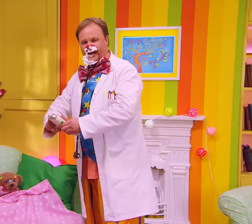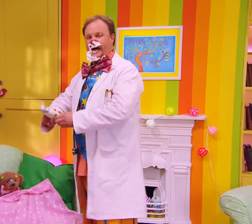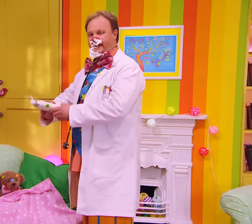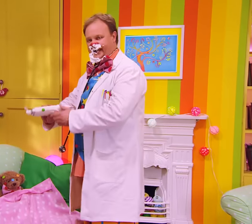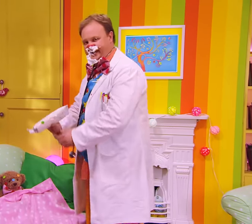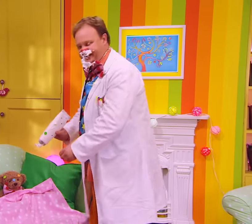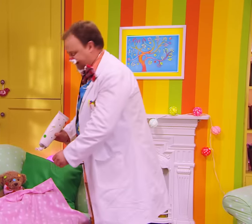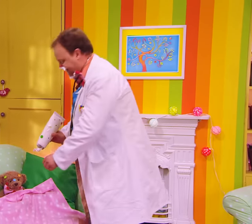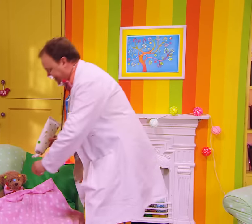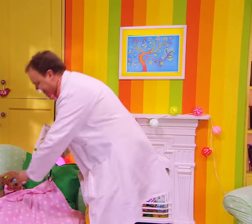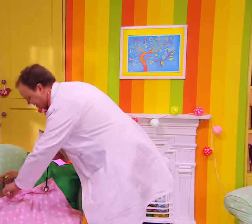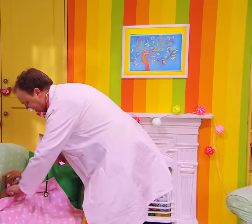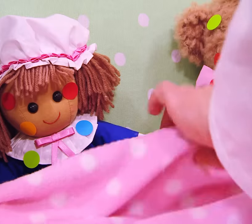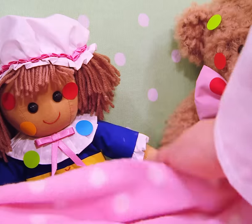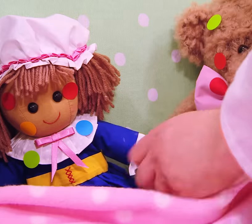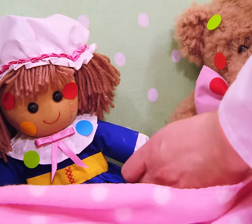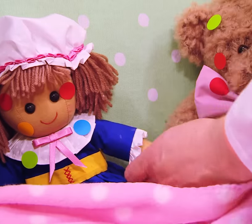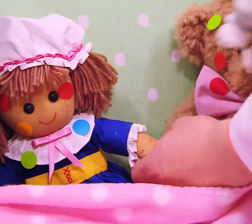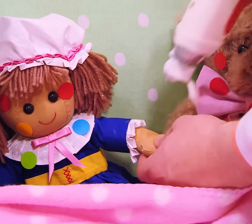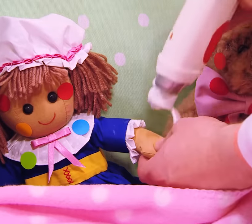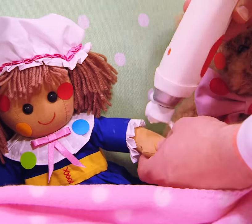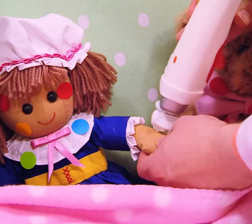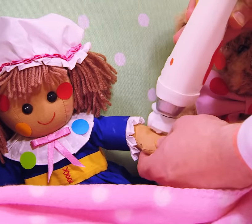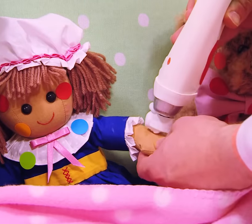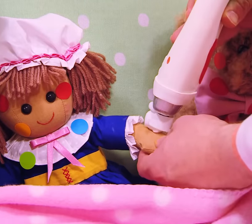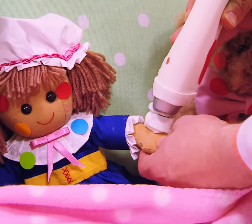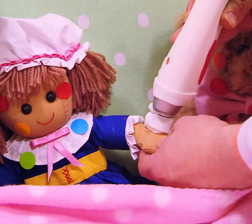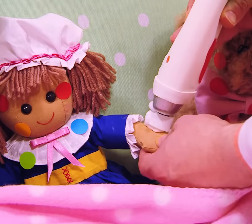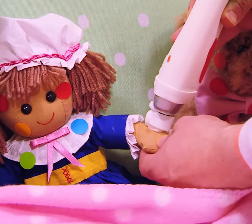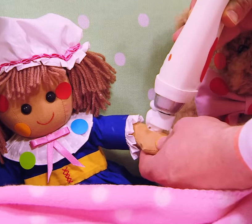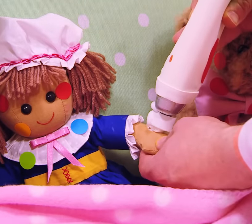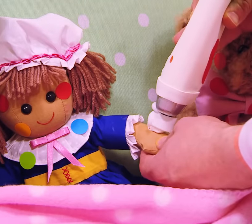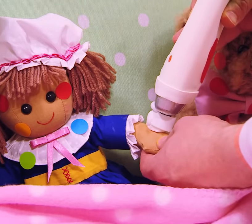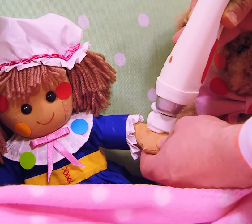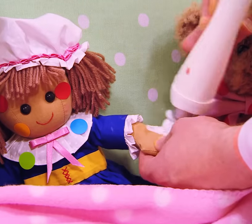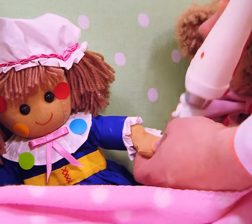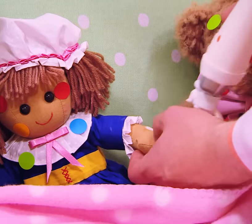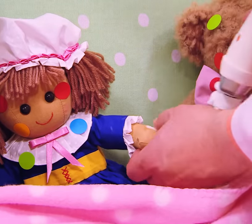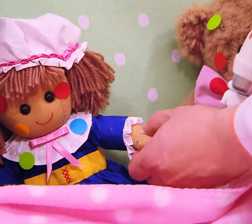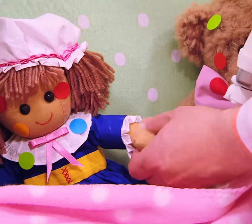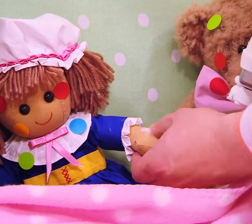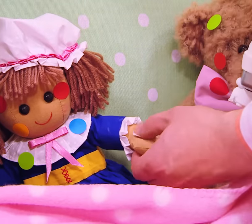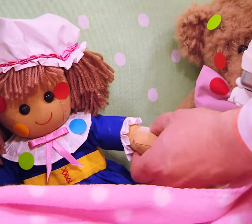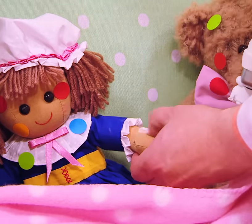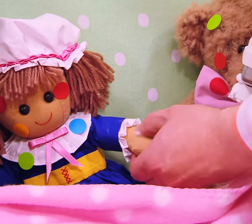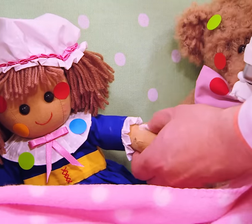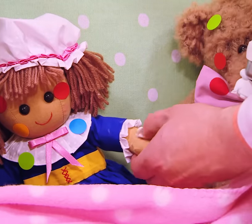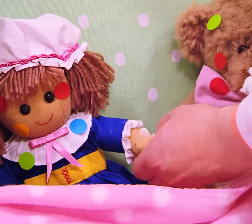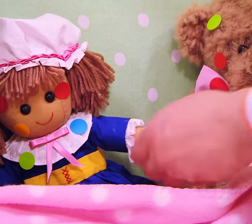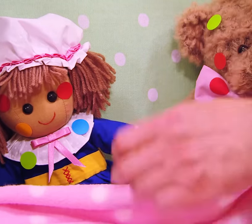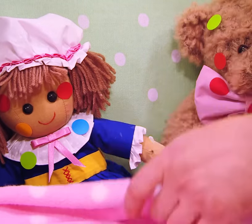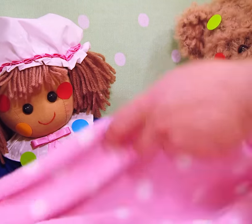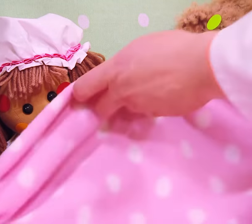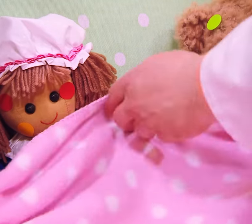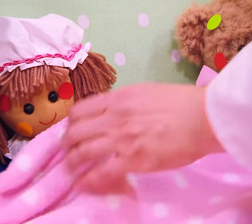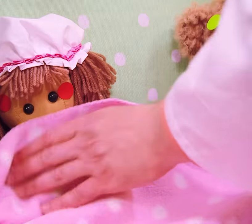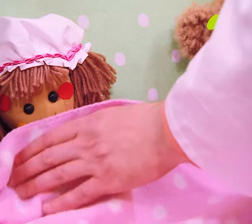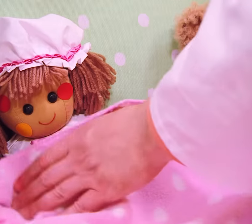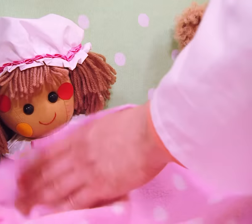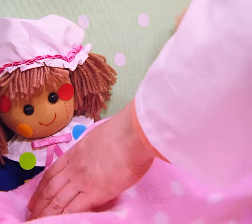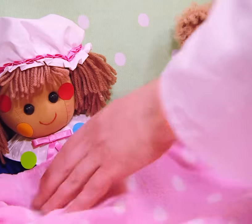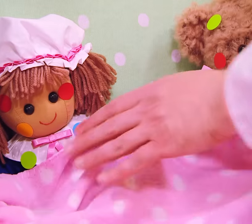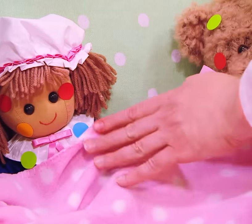i'm a learner doctor right polly a little bit of cream there there we are oh yes all better oh dear